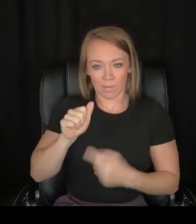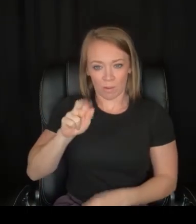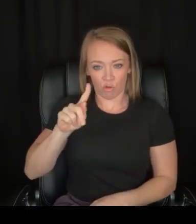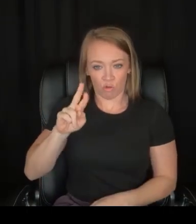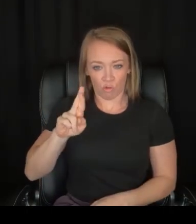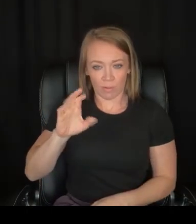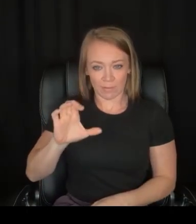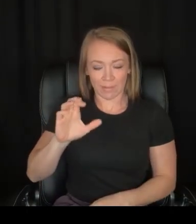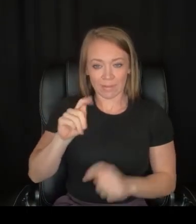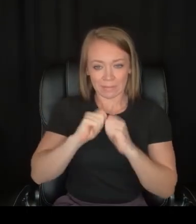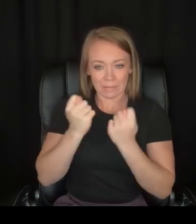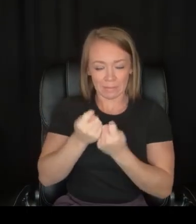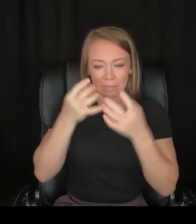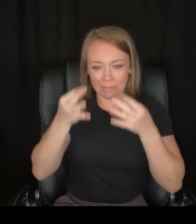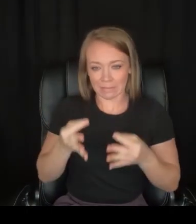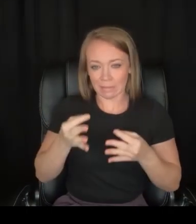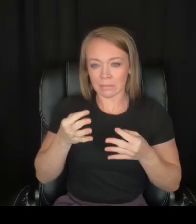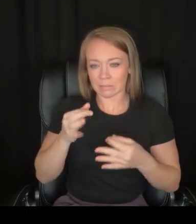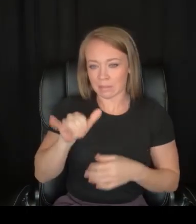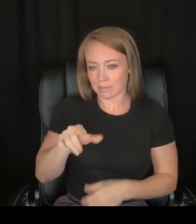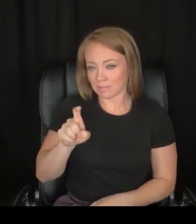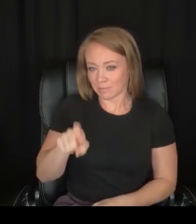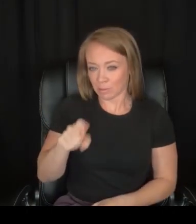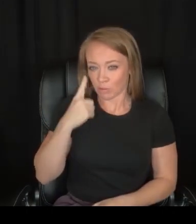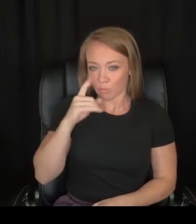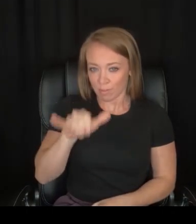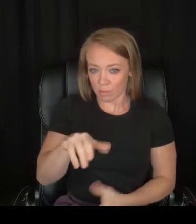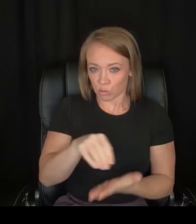by the ARC or 504 team, unless there's a legitimate,